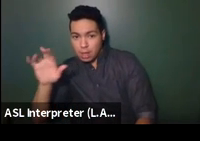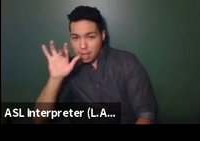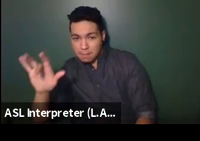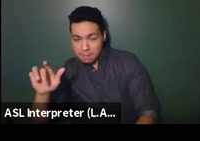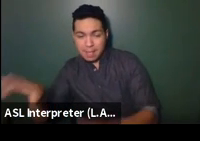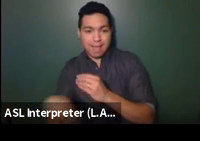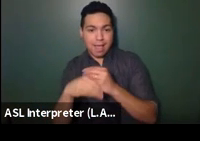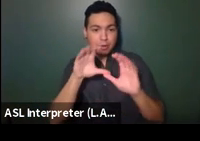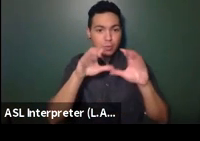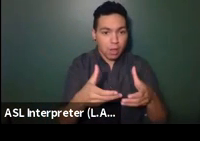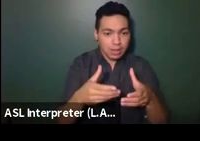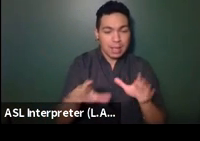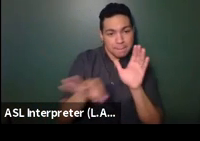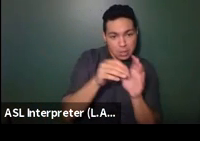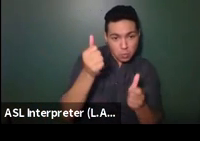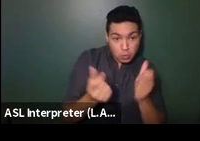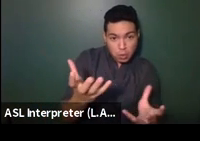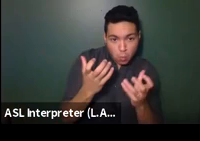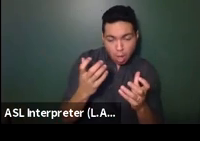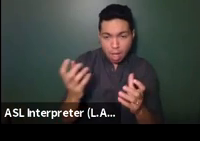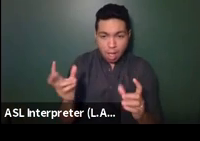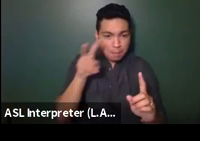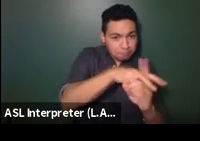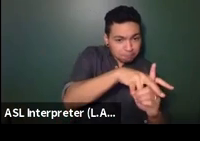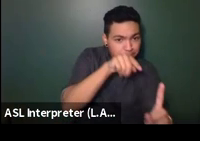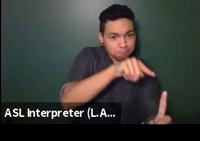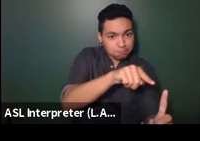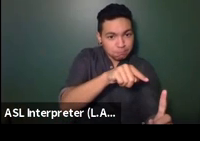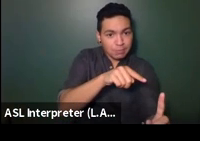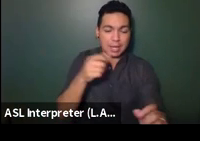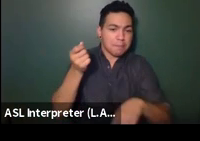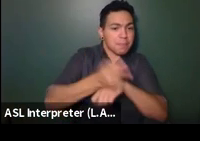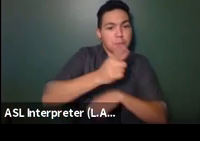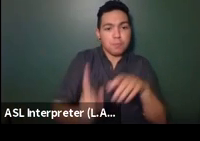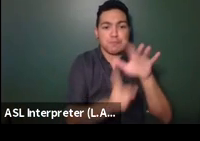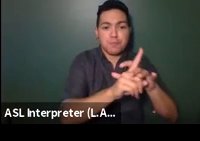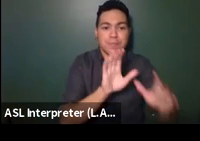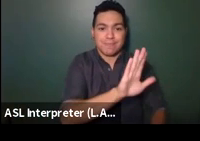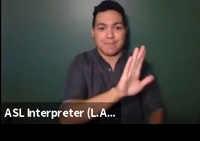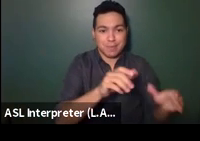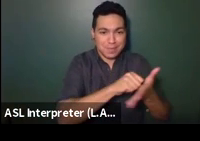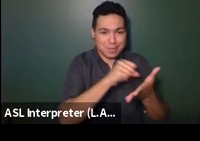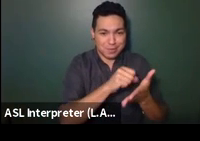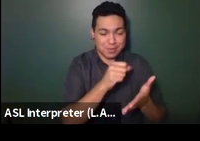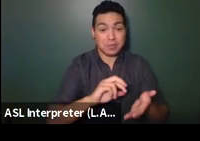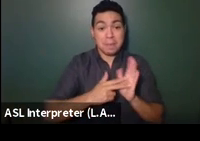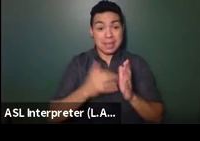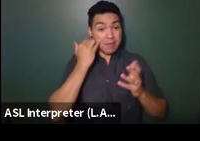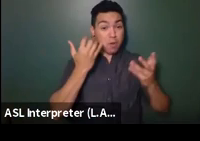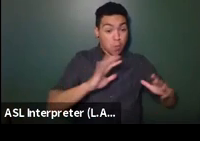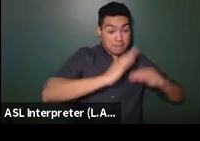ESD 189 - Amy Colburn: And then I can go in and pick whatever sections. I want to add it to. And it just shoots it right over. So things that you've already built, you can just use over and over again.